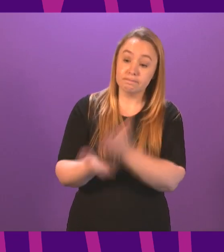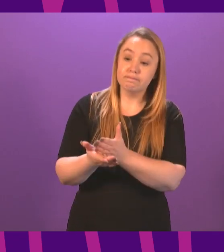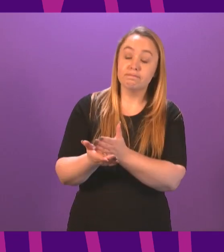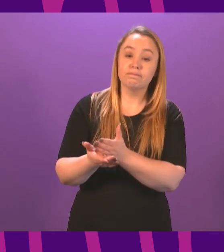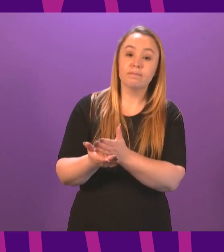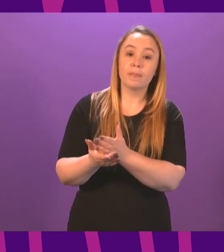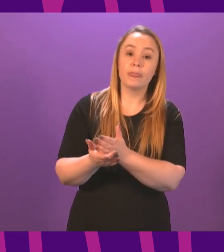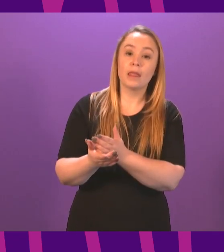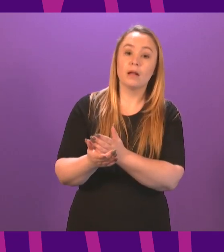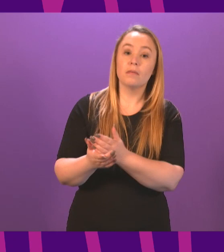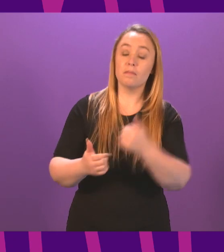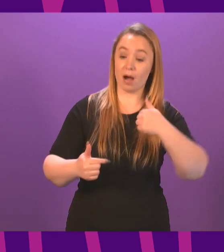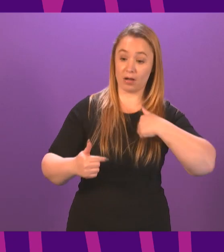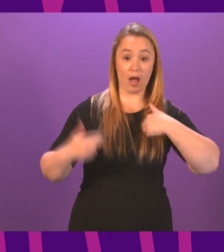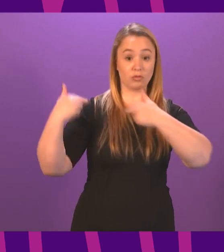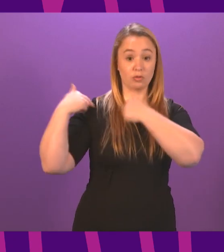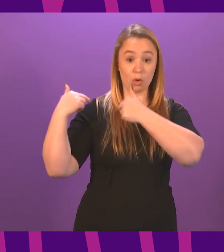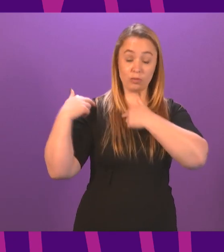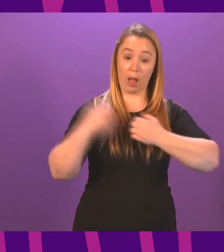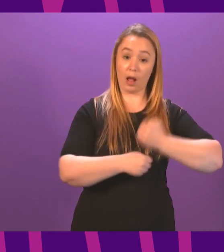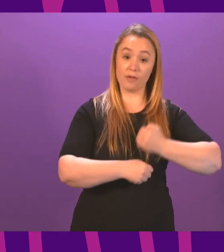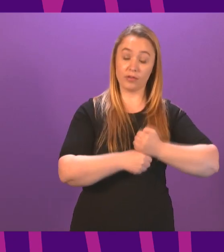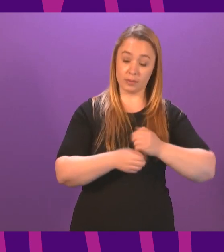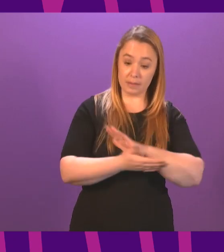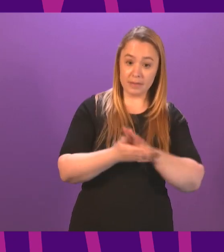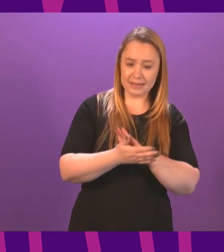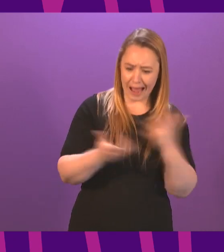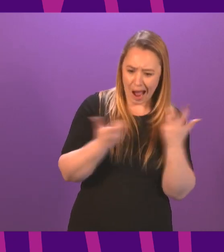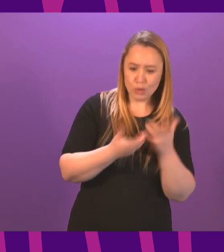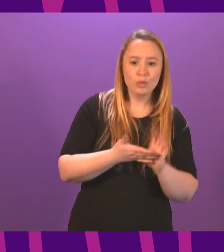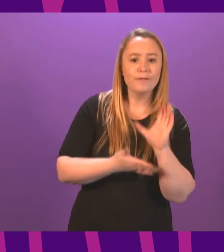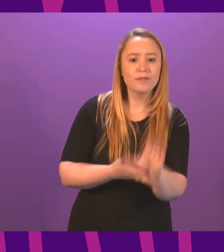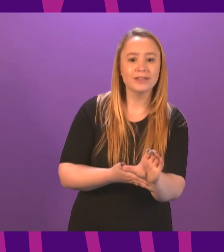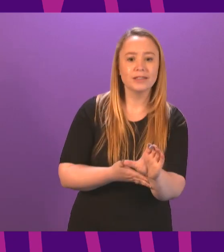of Government is to determine how we fund that and where we find the teachers. That